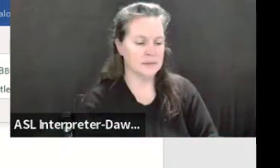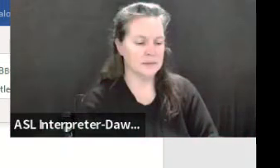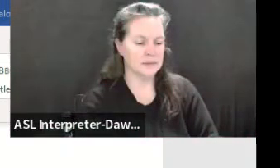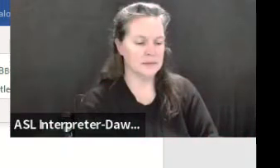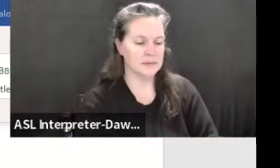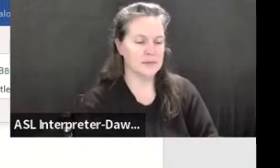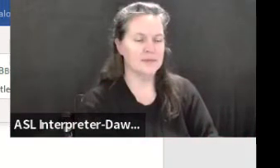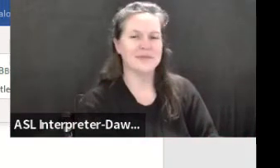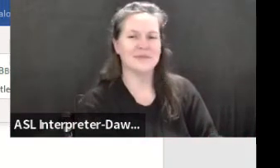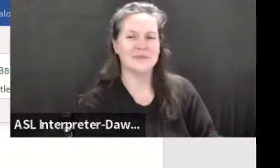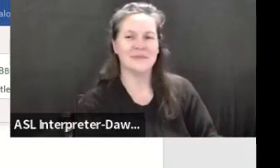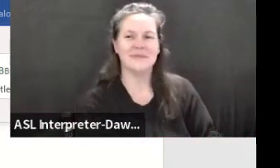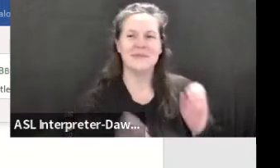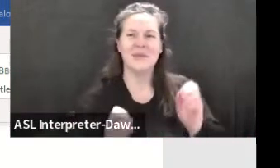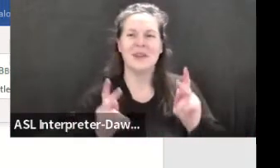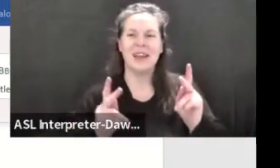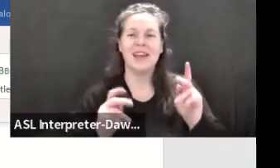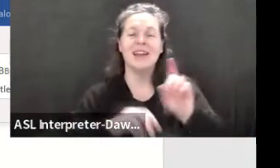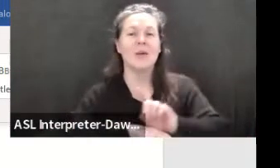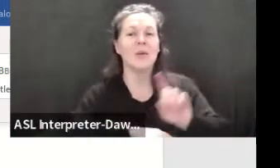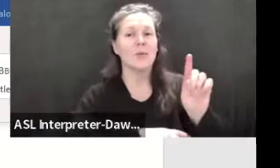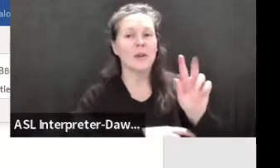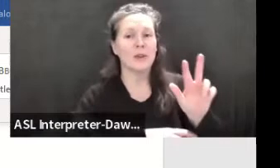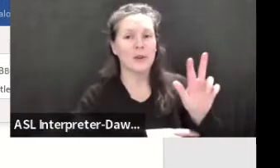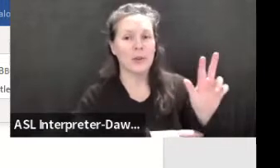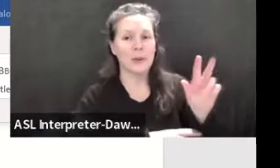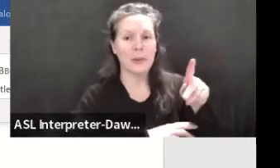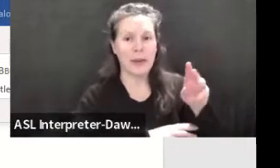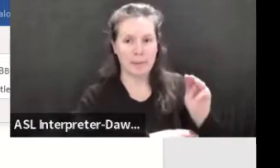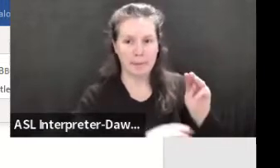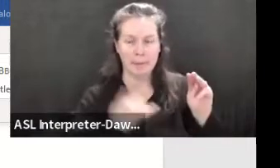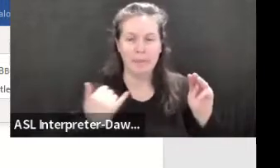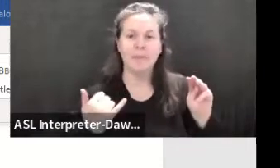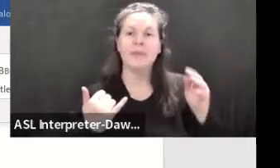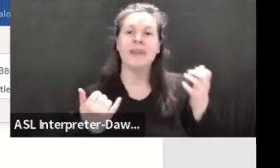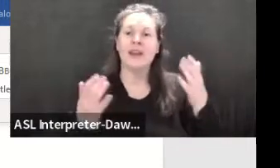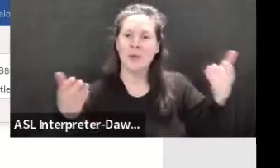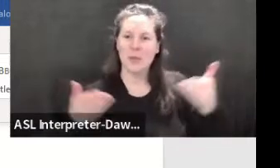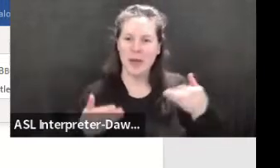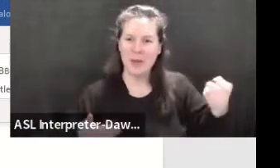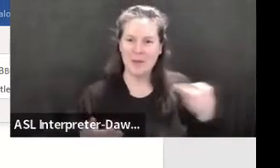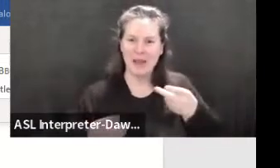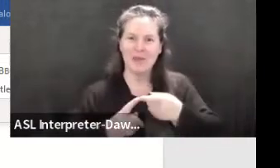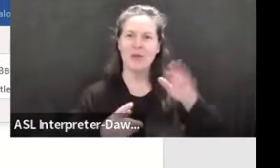[Ashley] All right. It's 1:33 PM. So welcome back from your break.